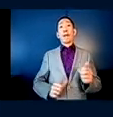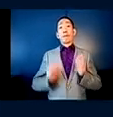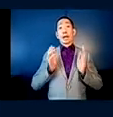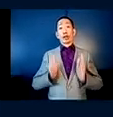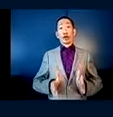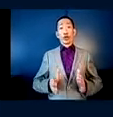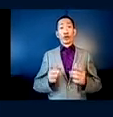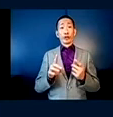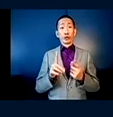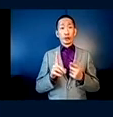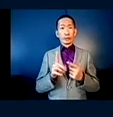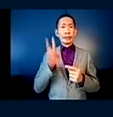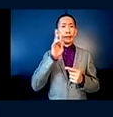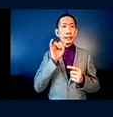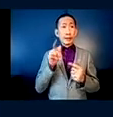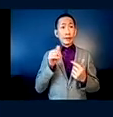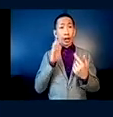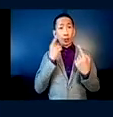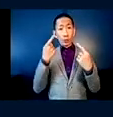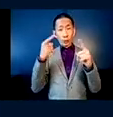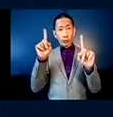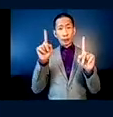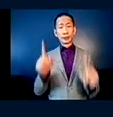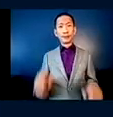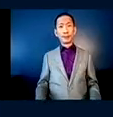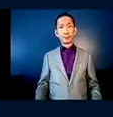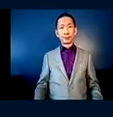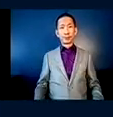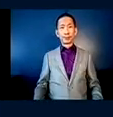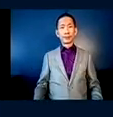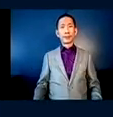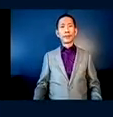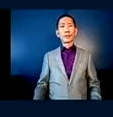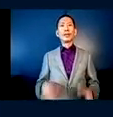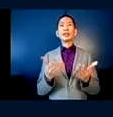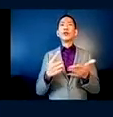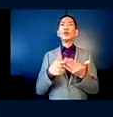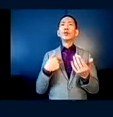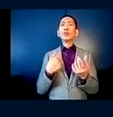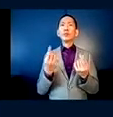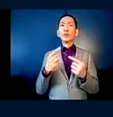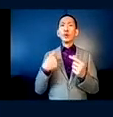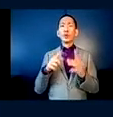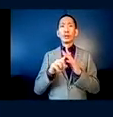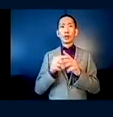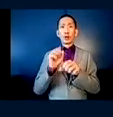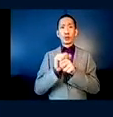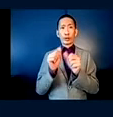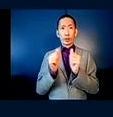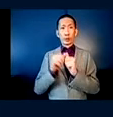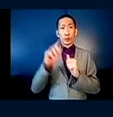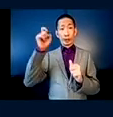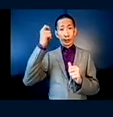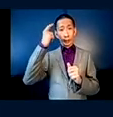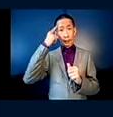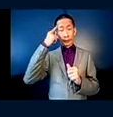THEM TO BECOME THE AMBASSADORS AND SEE WHETHER THAT WOULD WORK.